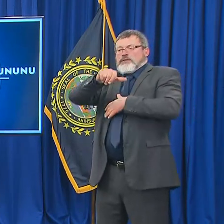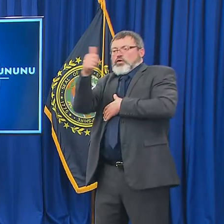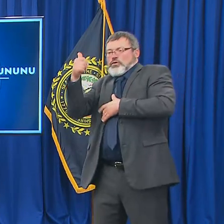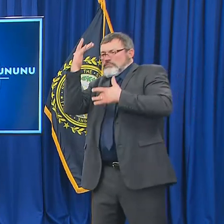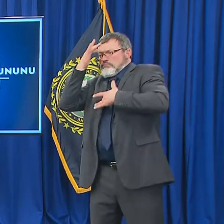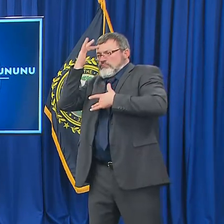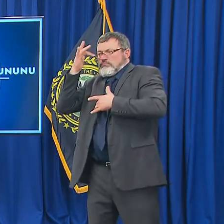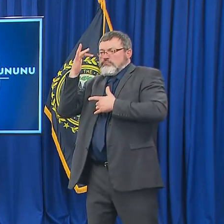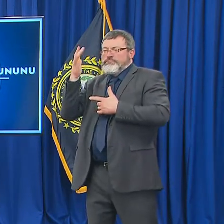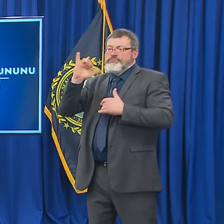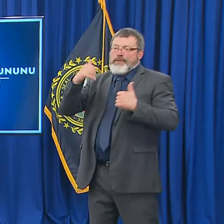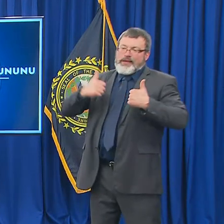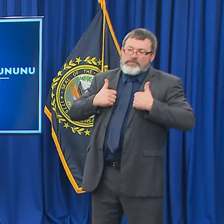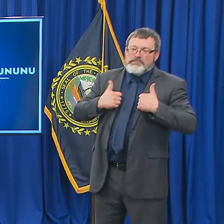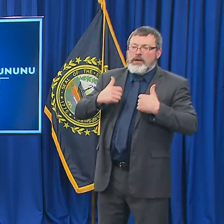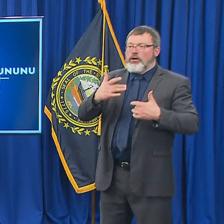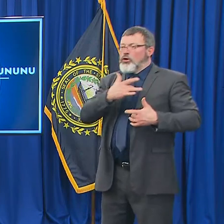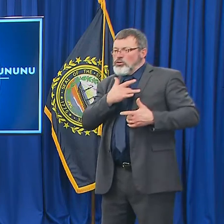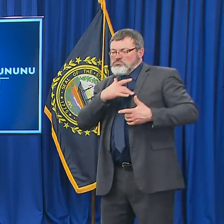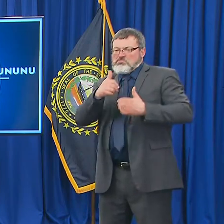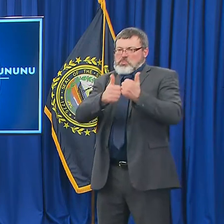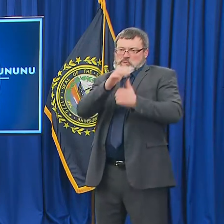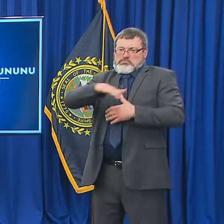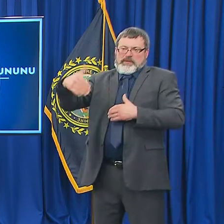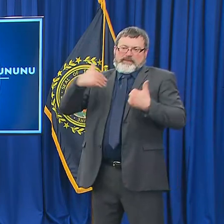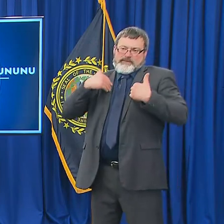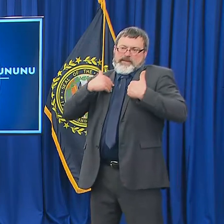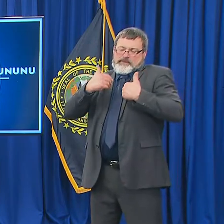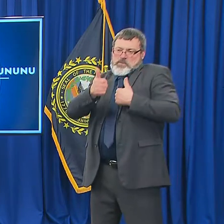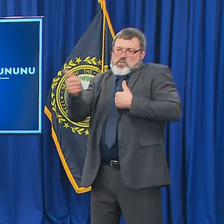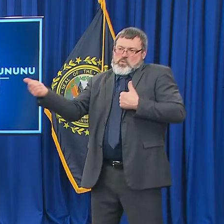that they can have upon their own family and their communities.